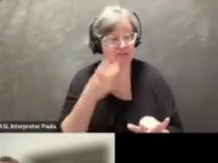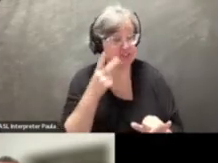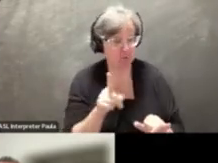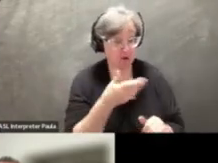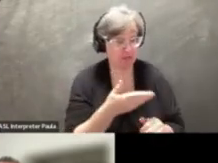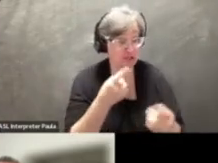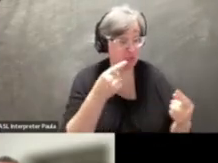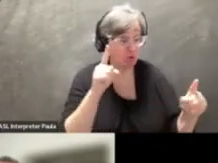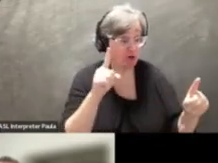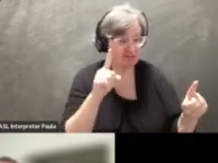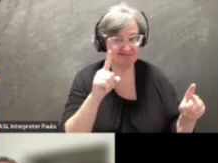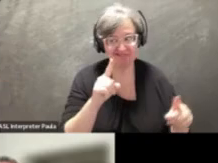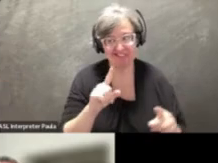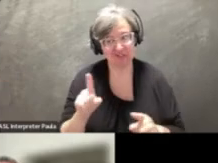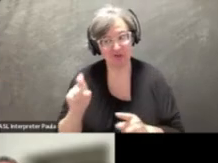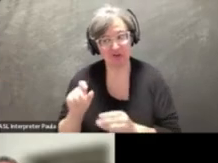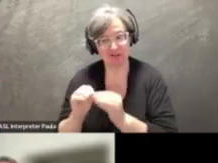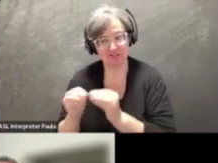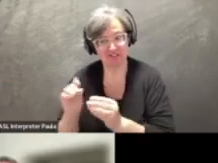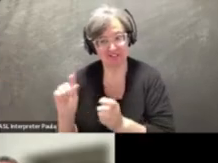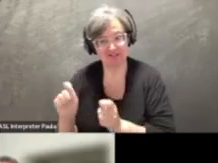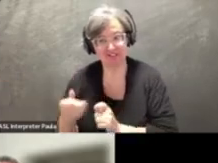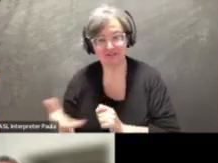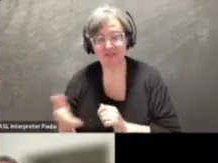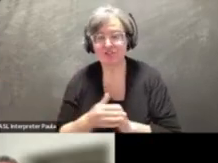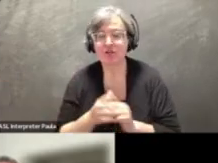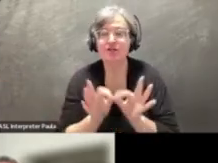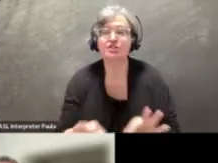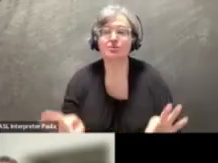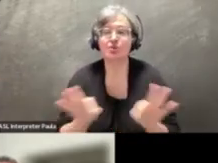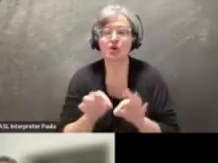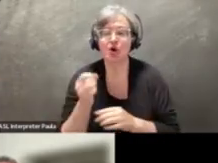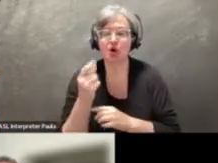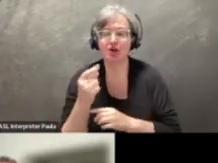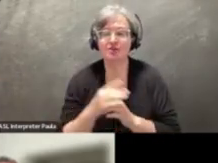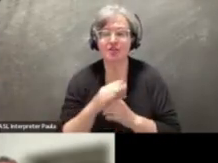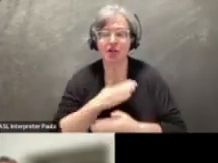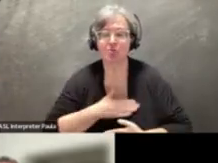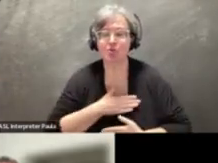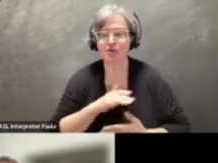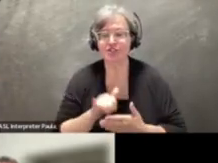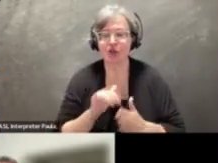where things need to be modified. And so it's important to understand and appreciate that role and really recognize